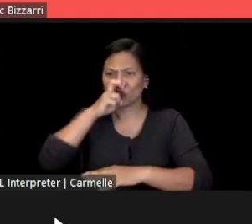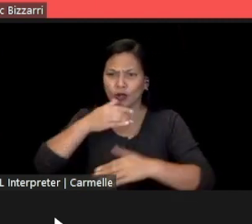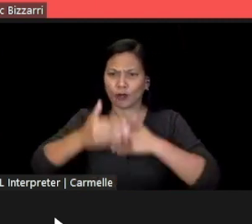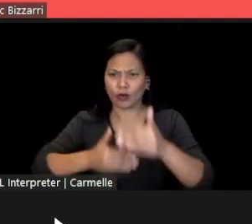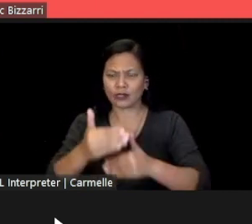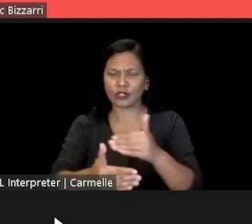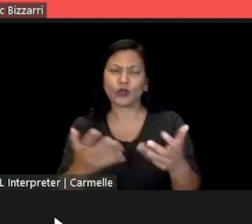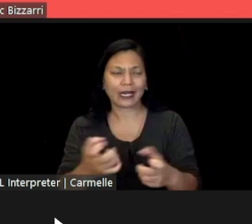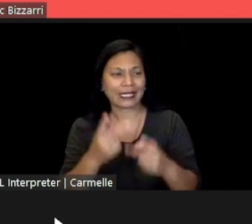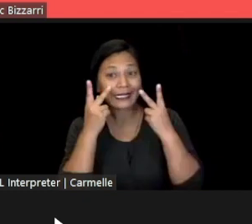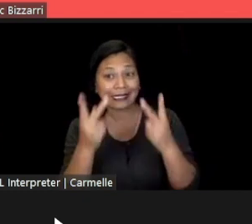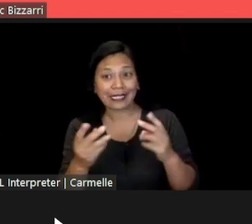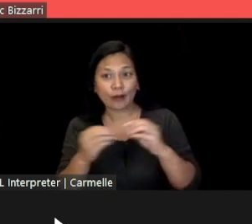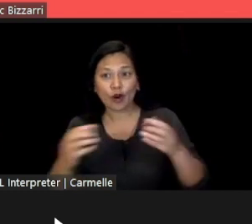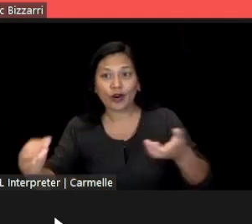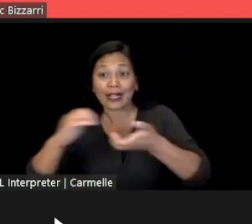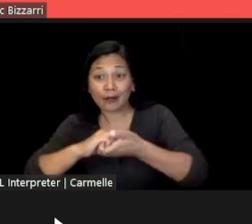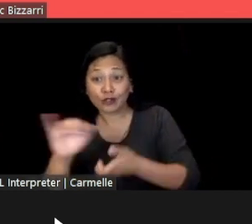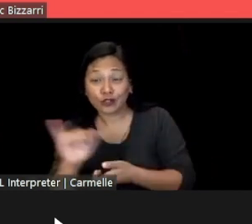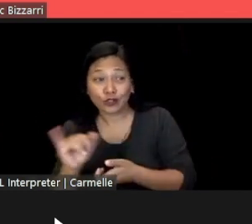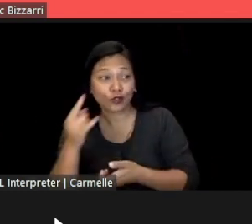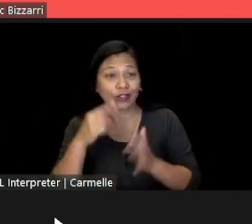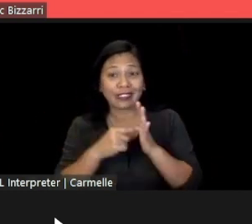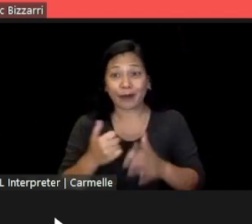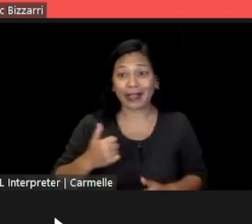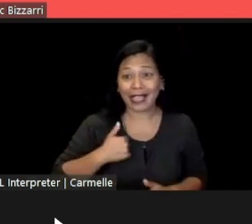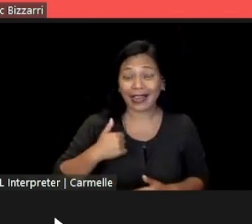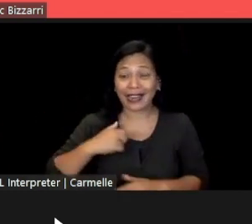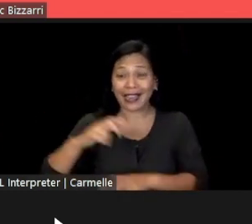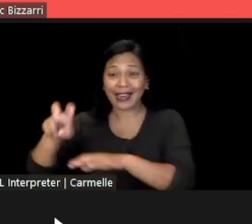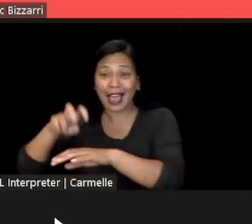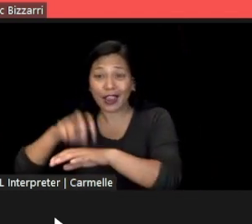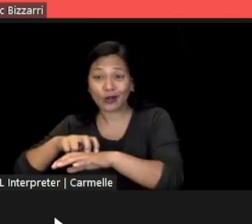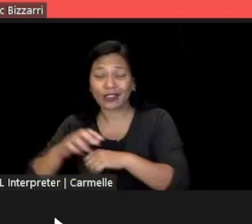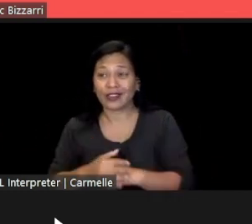That was a collaboration between Ireland and Canada and they produced the show. That was amazing.